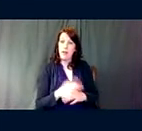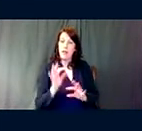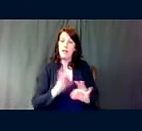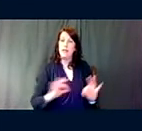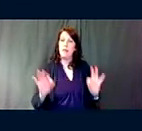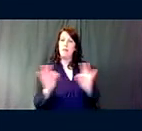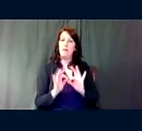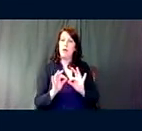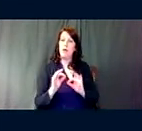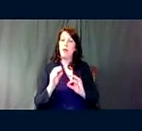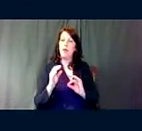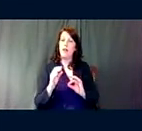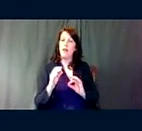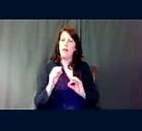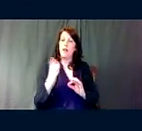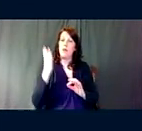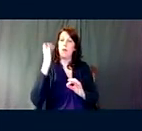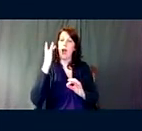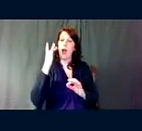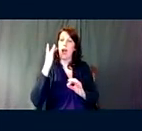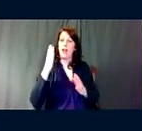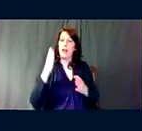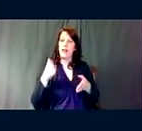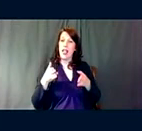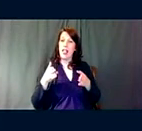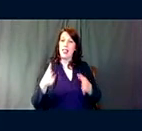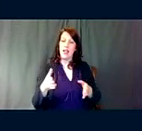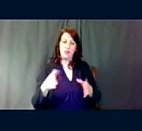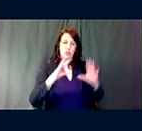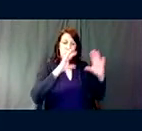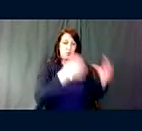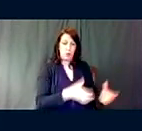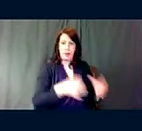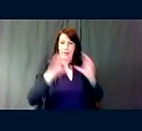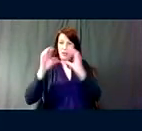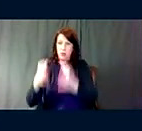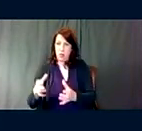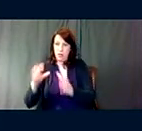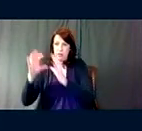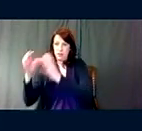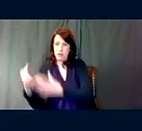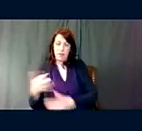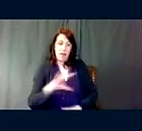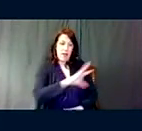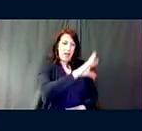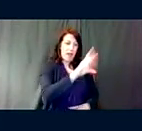ACCUMULATED. SELF-REPORT IS IMPORTANT BECAUSE IT ALLOWS YOU TO SORT OF GROUP INDIVIDUALS TOGETHER. YOU COULD SAY, OKAY, WE HAVE